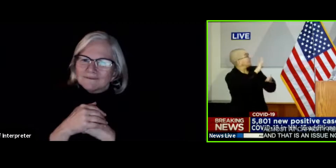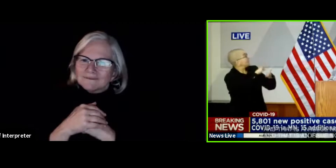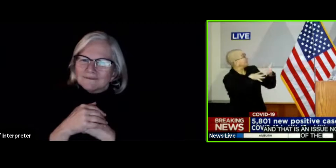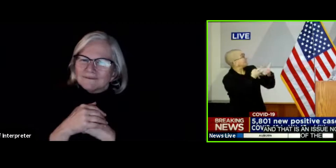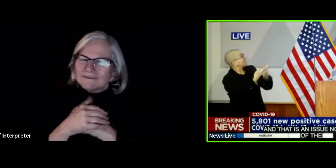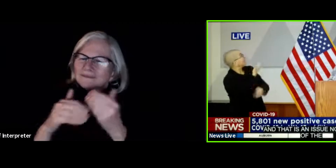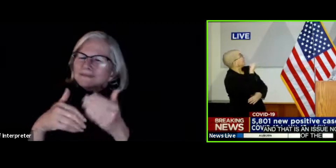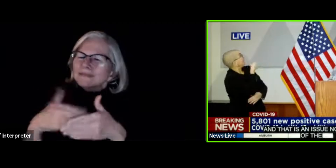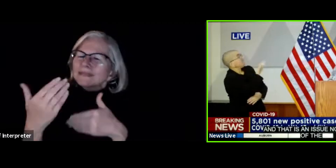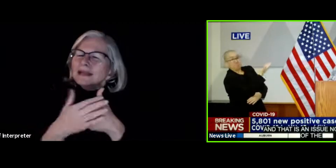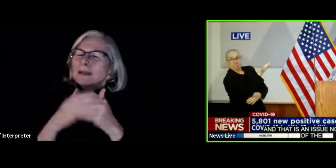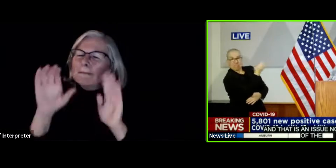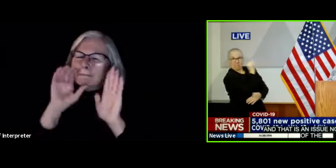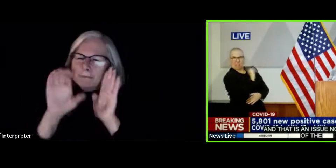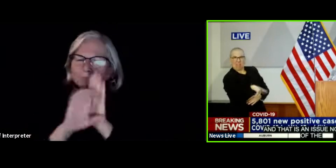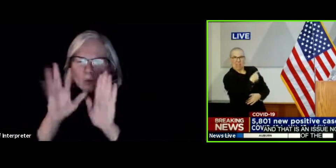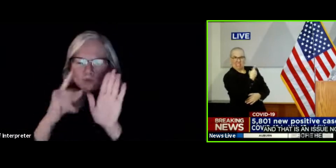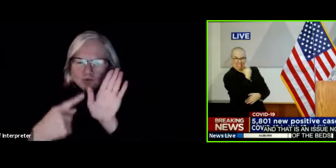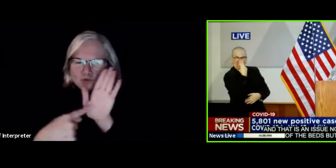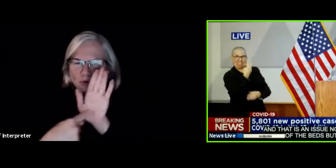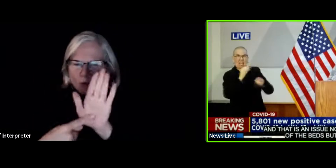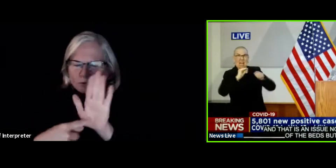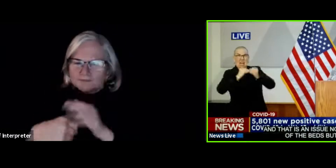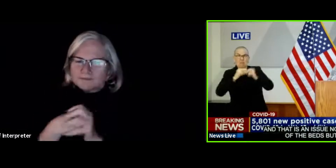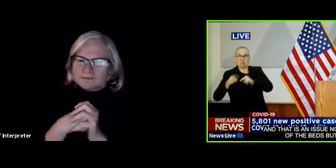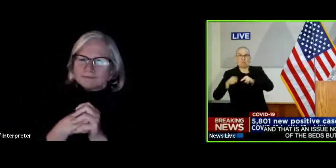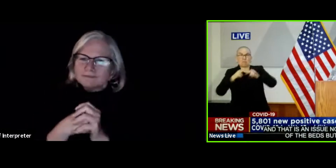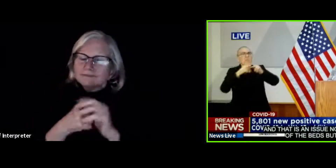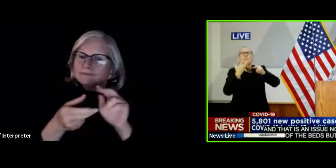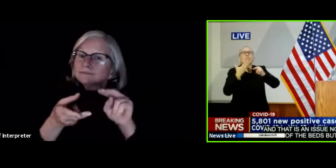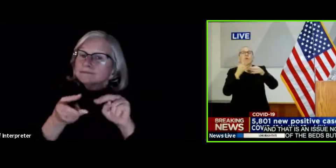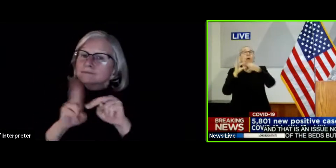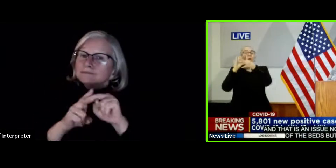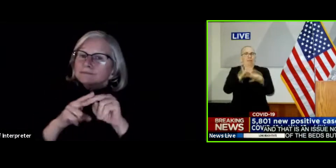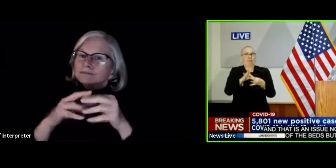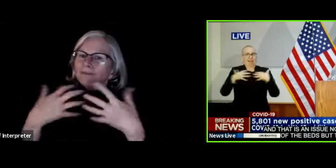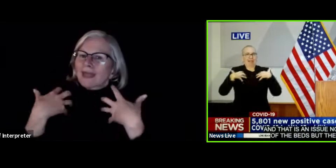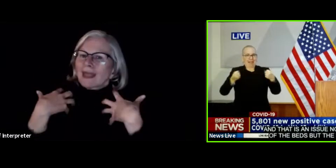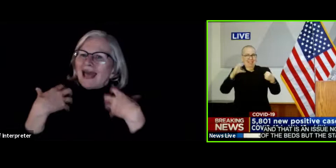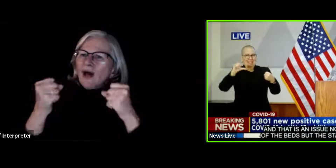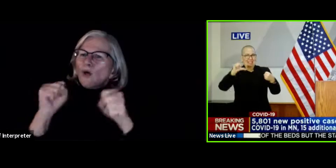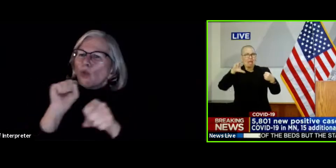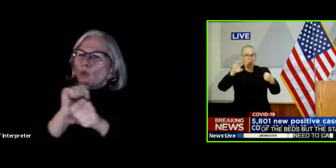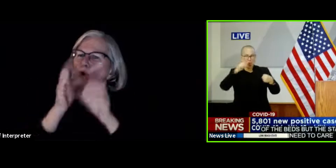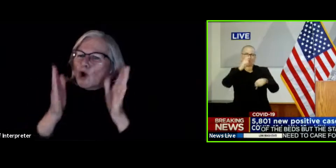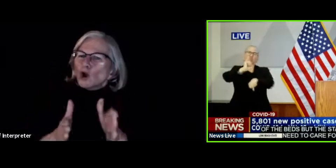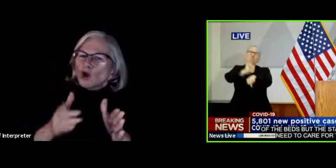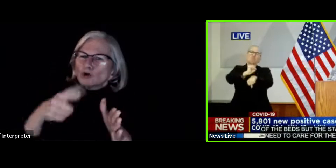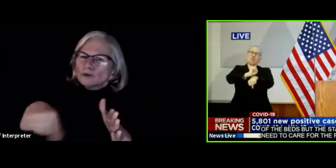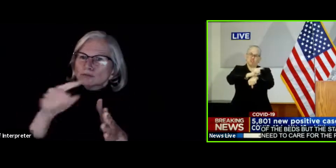RISE IN CASES AMONG HEALTH CARE WORKERS. THE BLUE BARS REPRESENT WORKERS WHO WORK ONLY